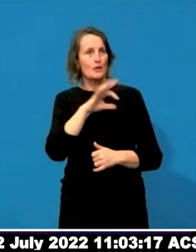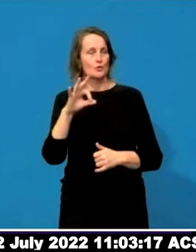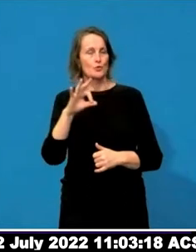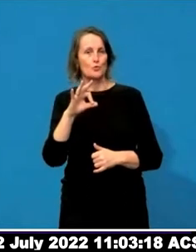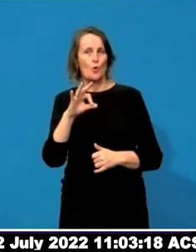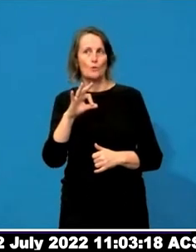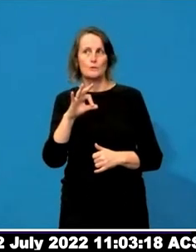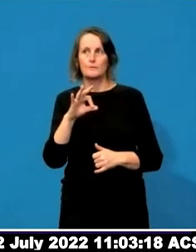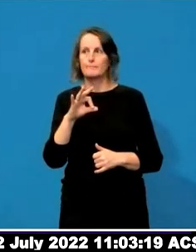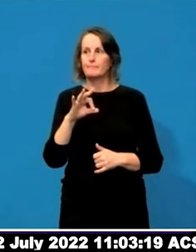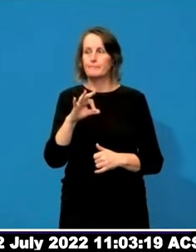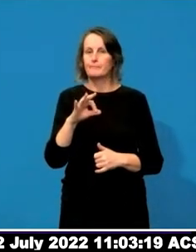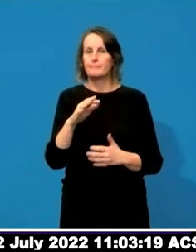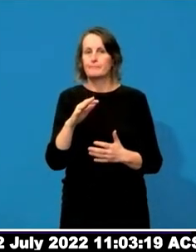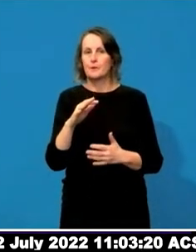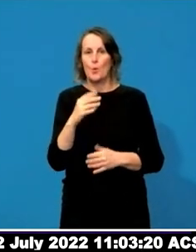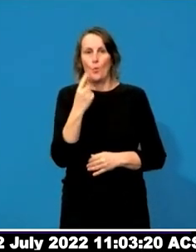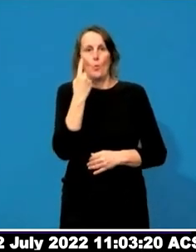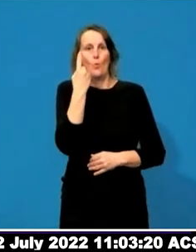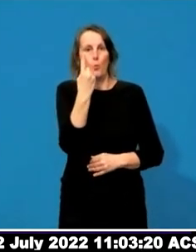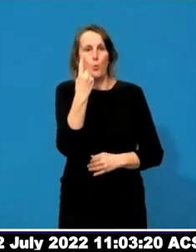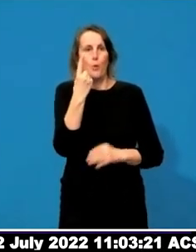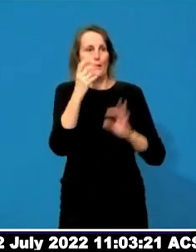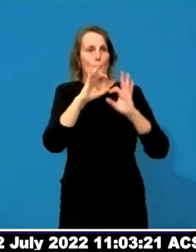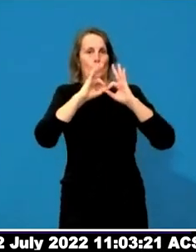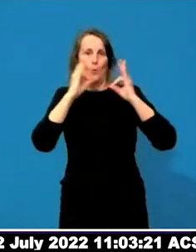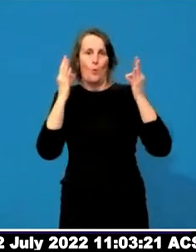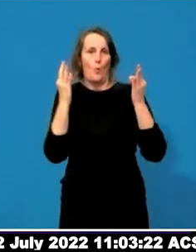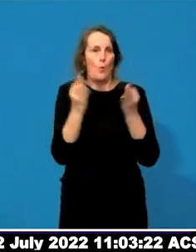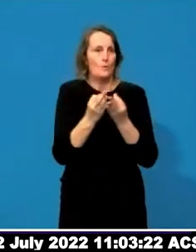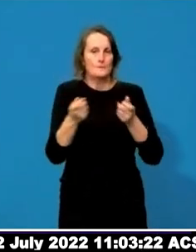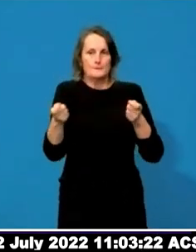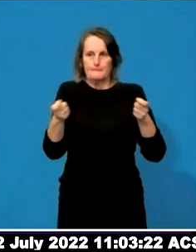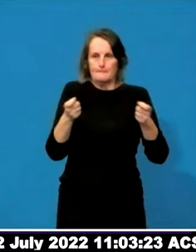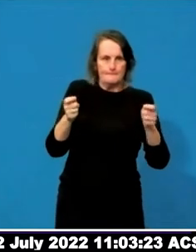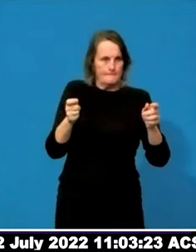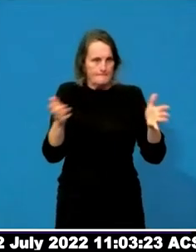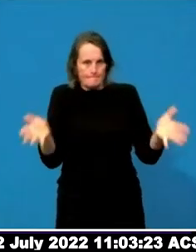or a primary agency that is driving the creation of -